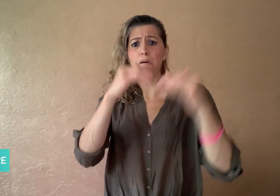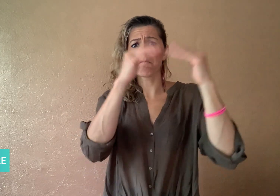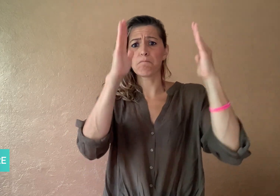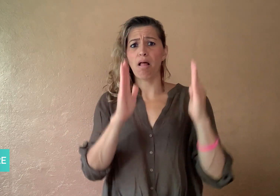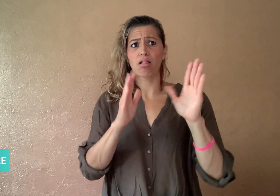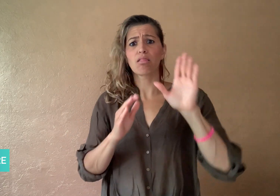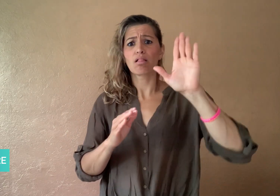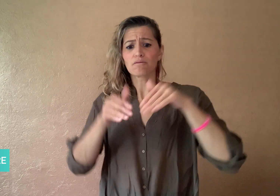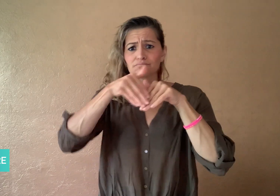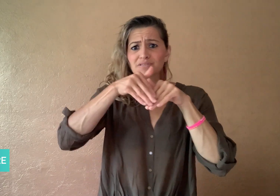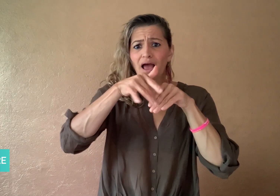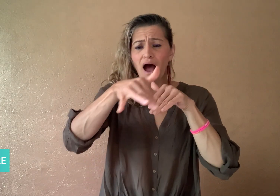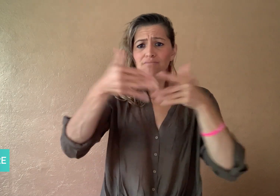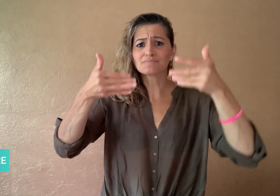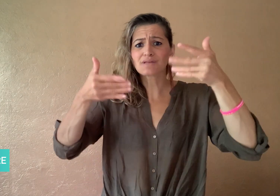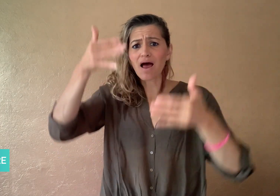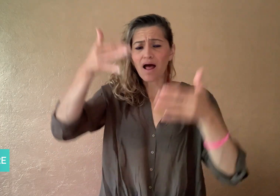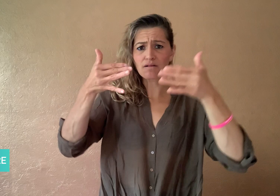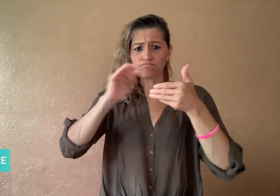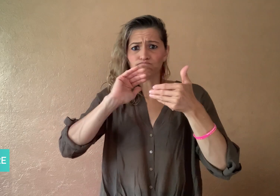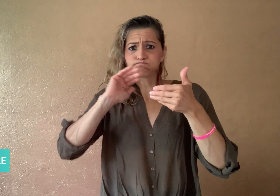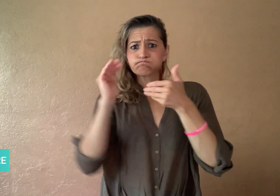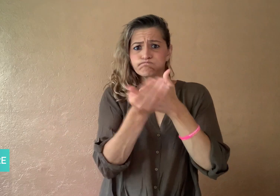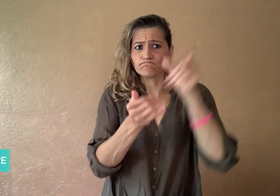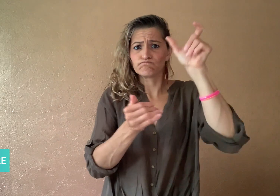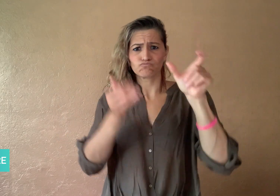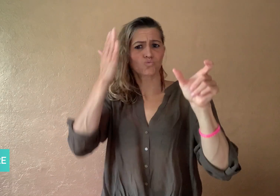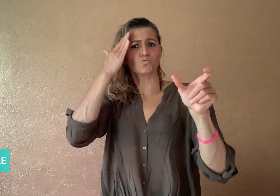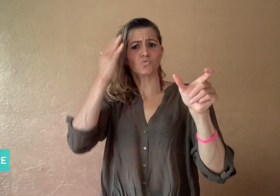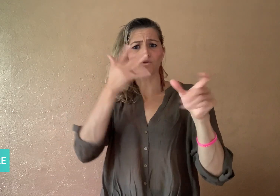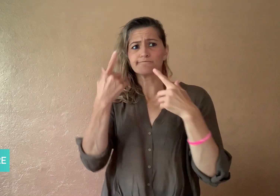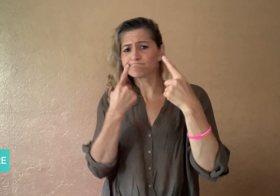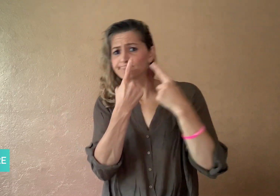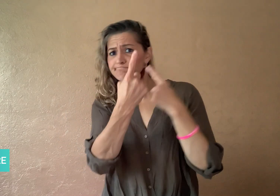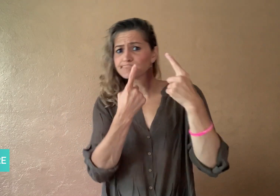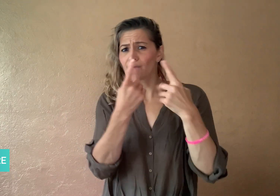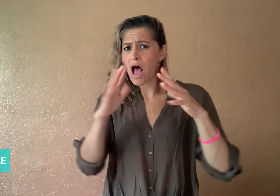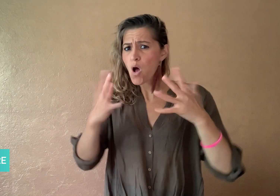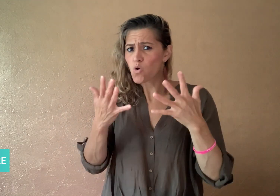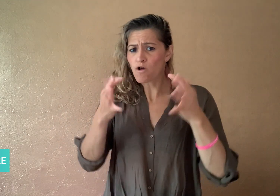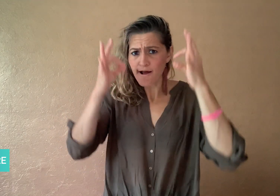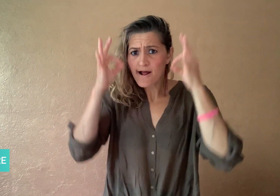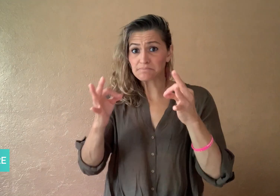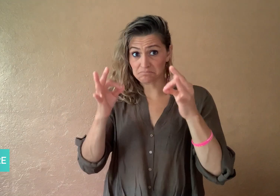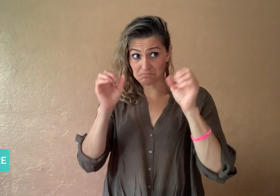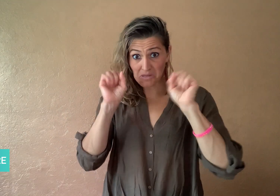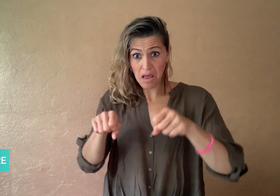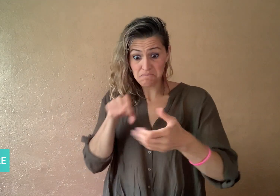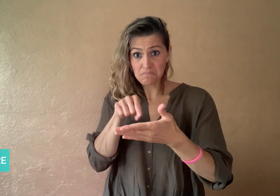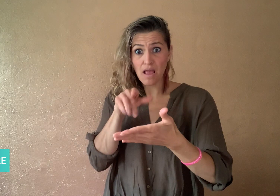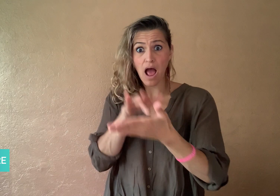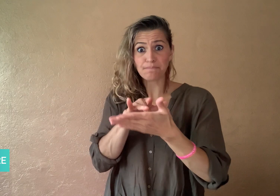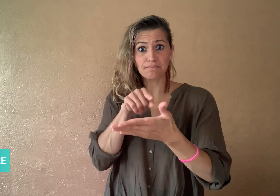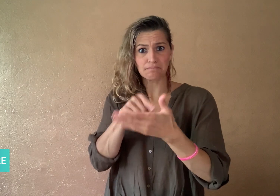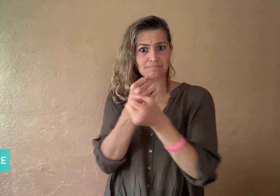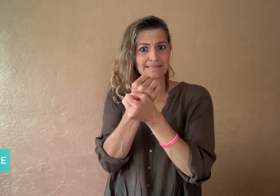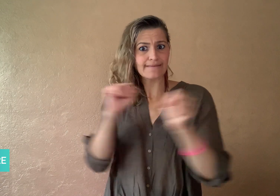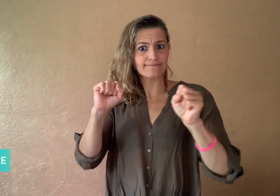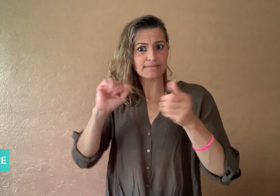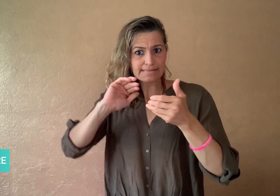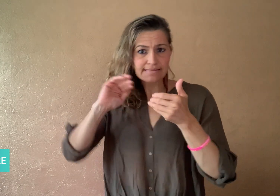Data Protector Officer to ensure that the app is safe to use.